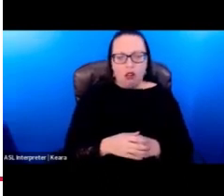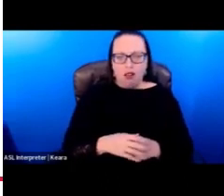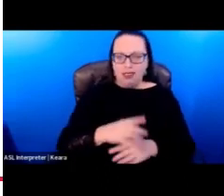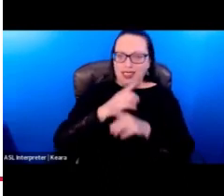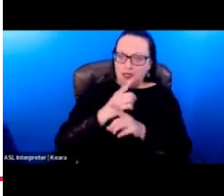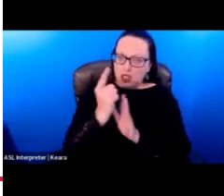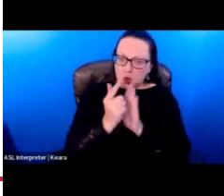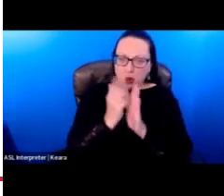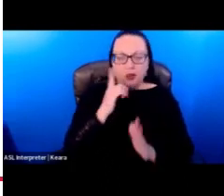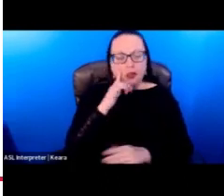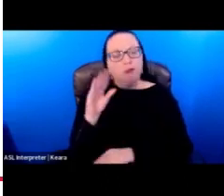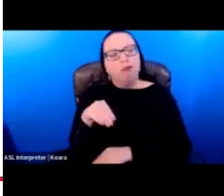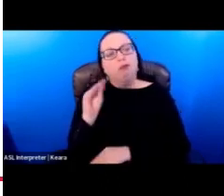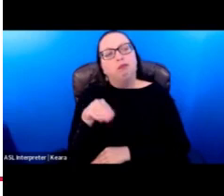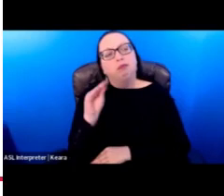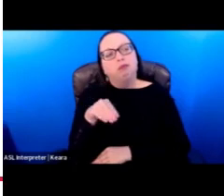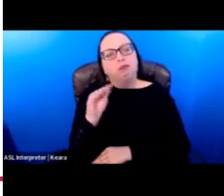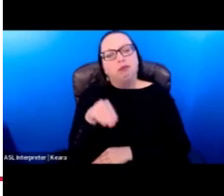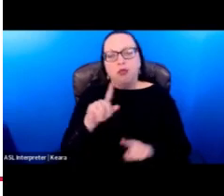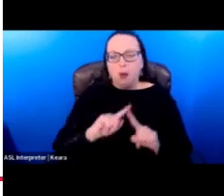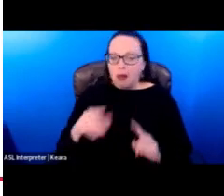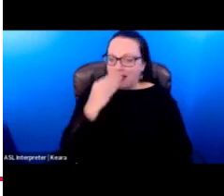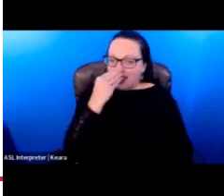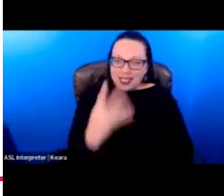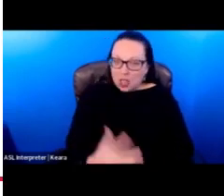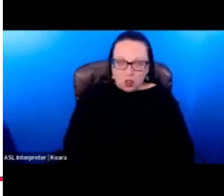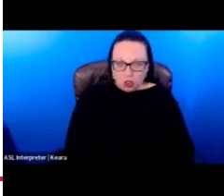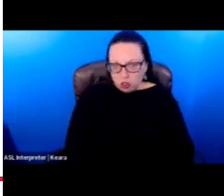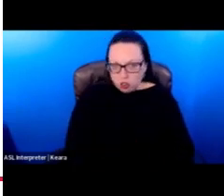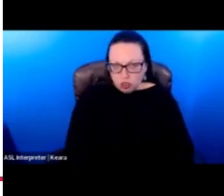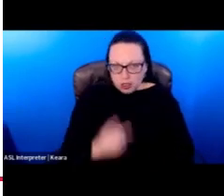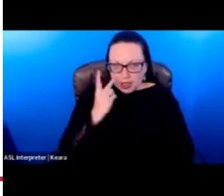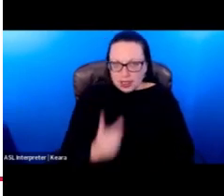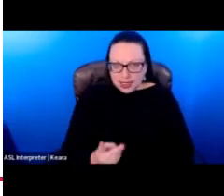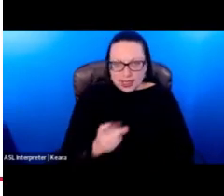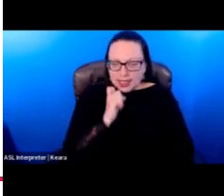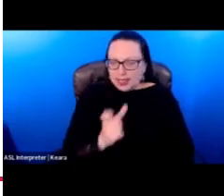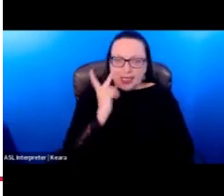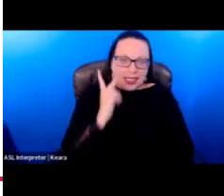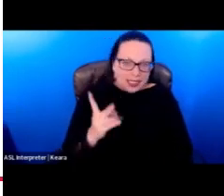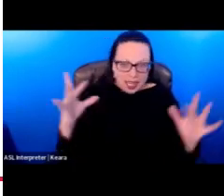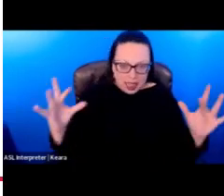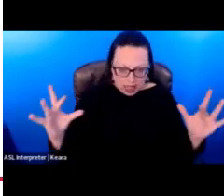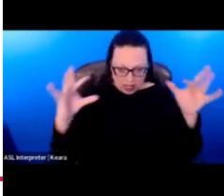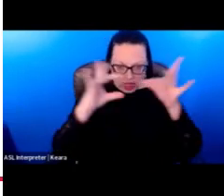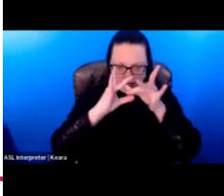they would nod their head, but they didn't care. Right, they didn't see that link, they didn't see any correlation